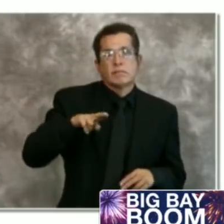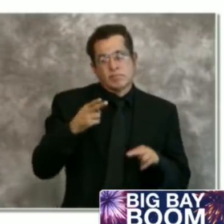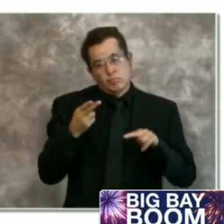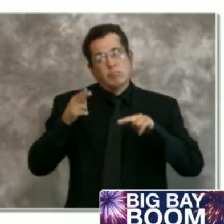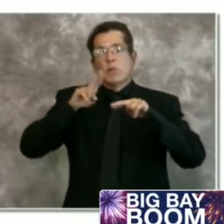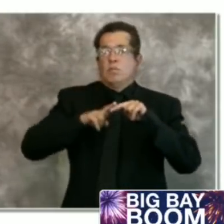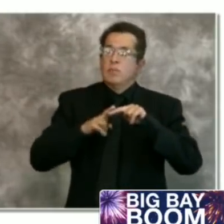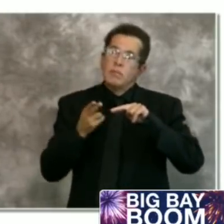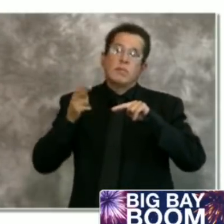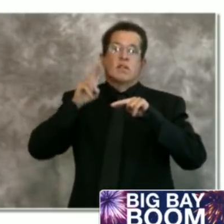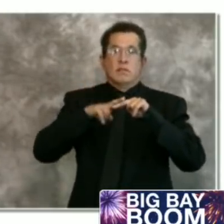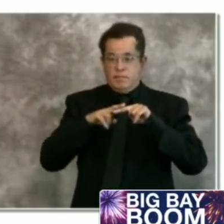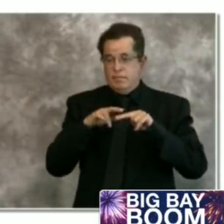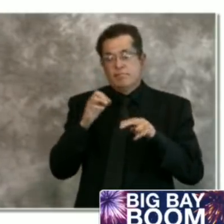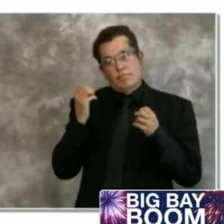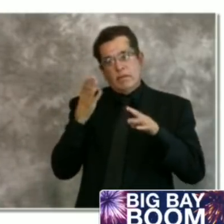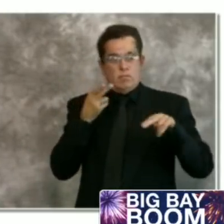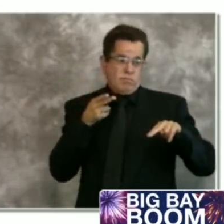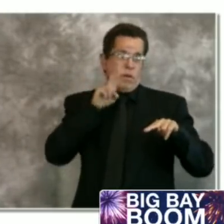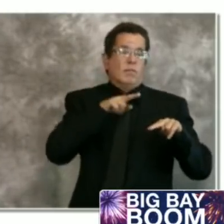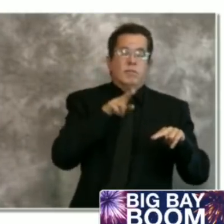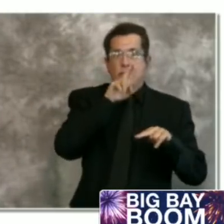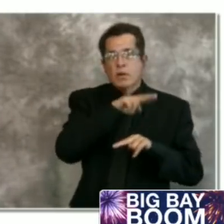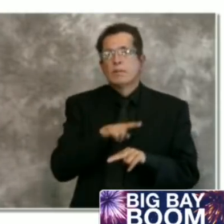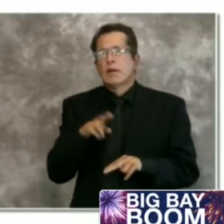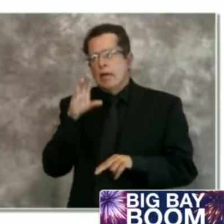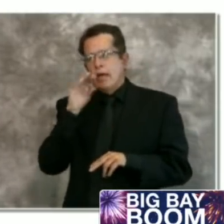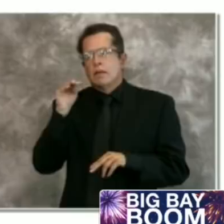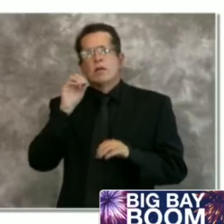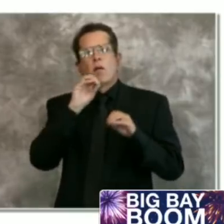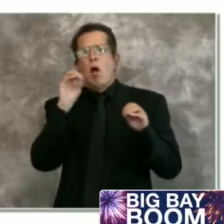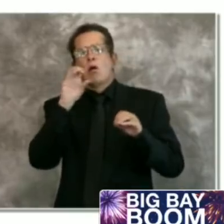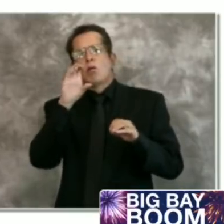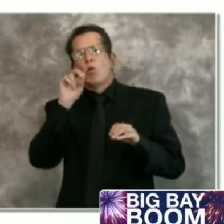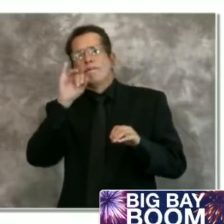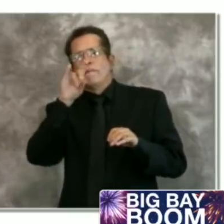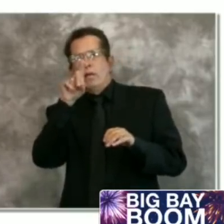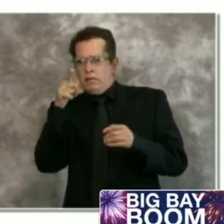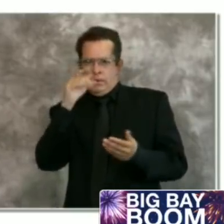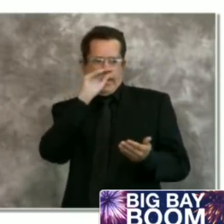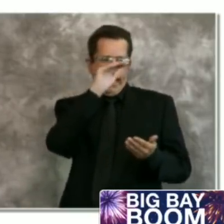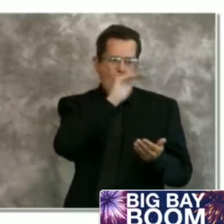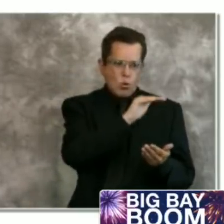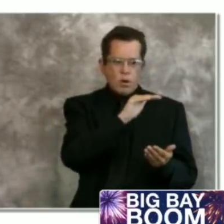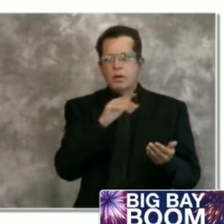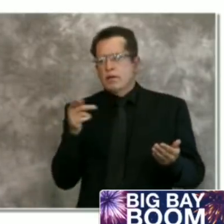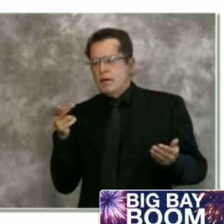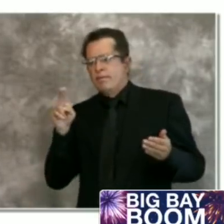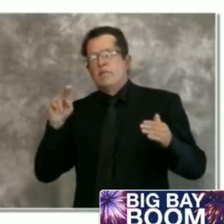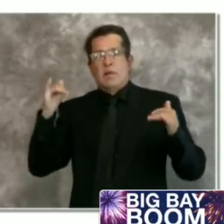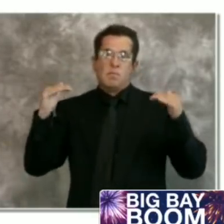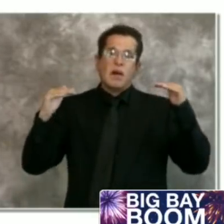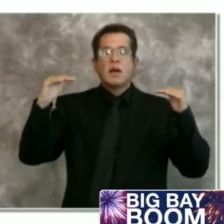ONE 78 THE COVID RELATED I USE WHICH IS AN INCREASE. FROM UP FROM YESTERDAY AND INCREASED GOING BACK SEVERAL WEEKS FOR